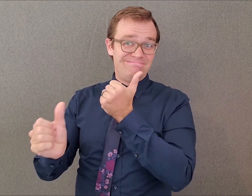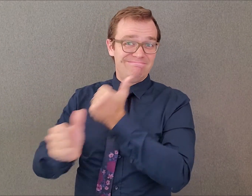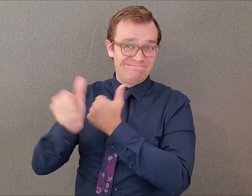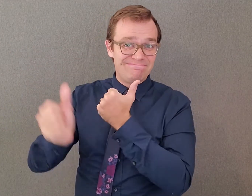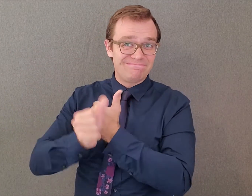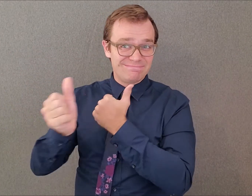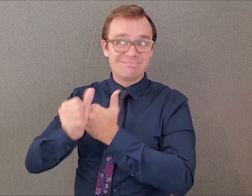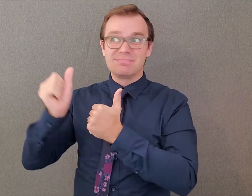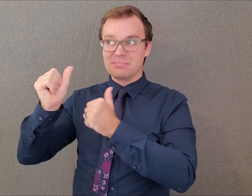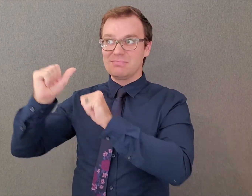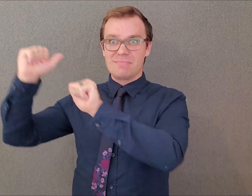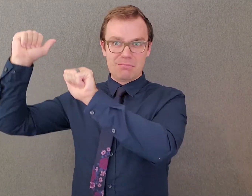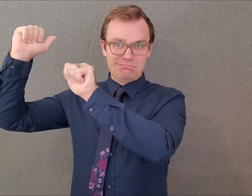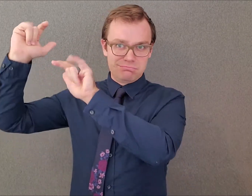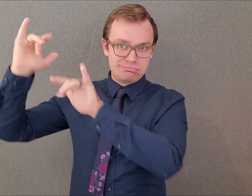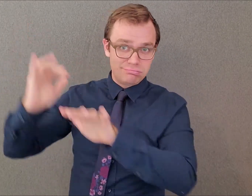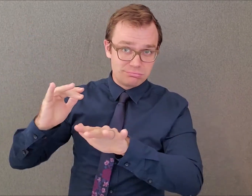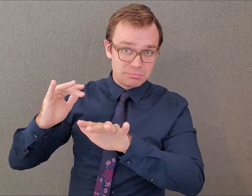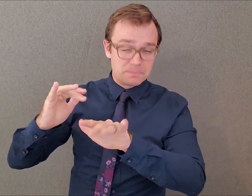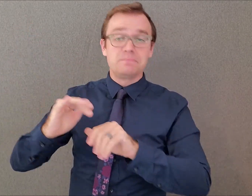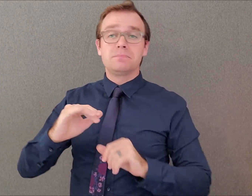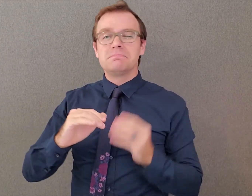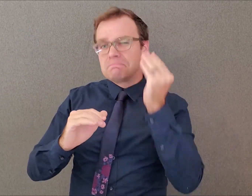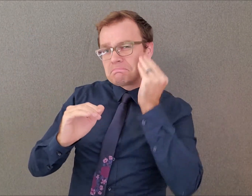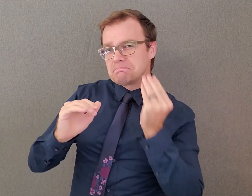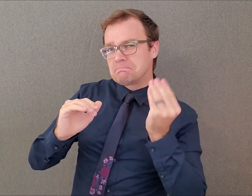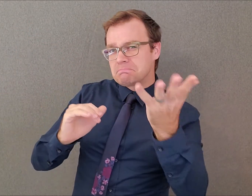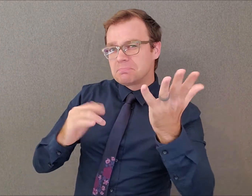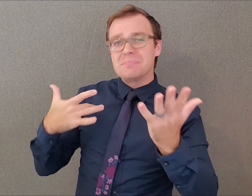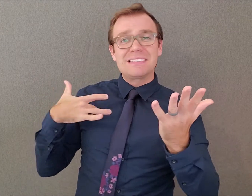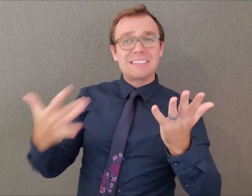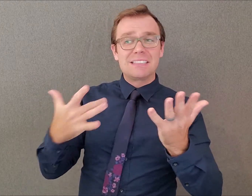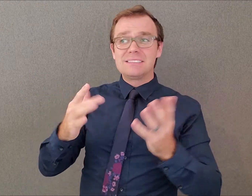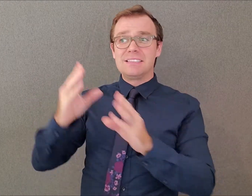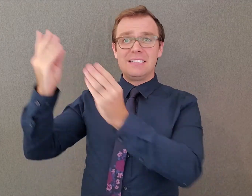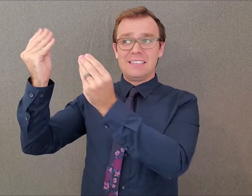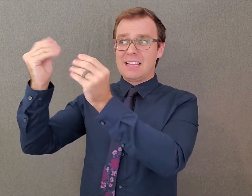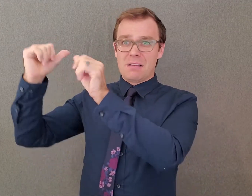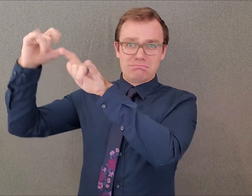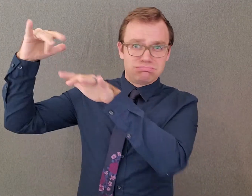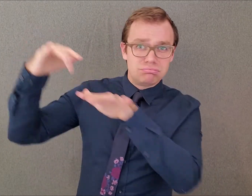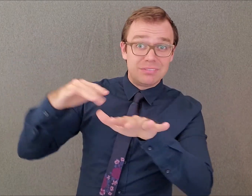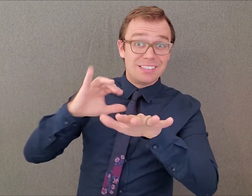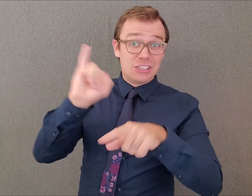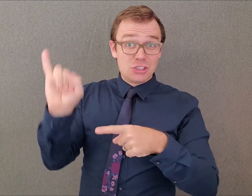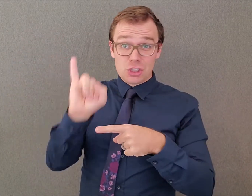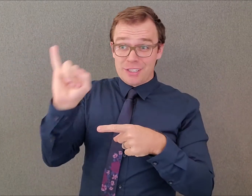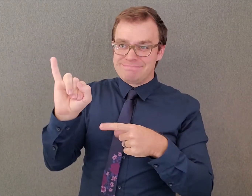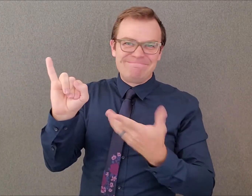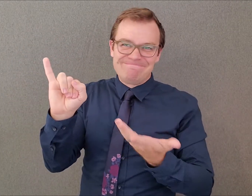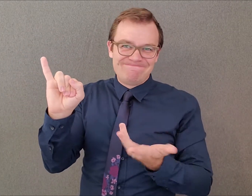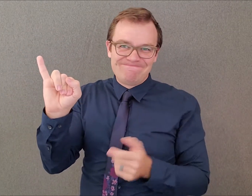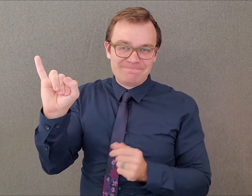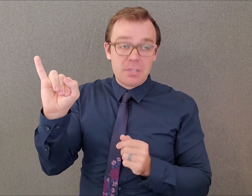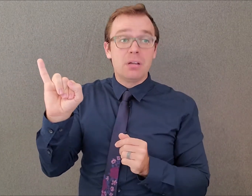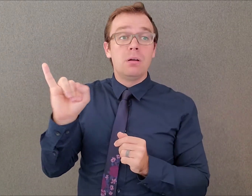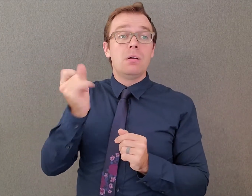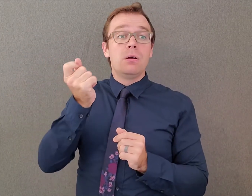to the threat of landslides each year. Note, generally landslide insurance is not available,